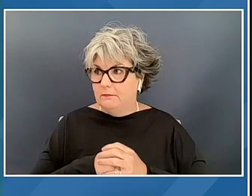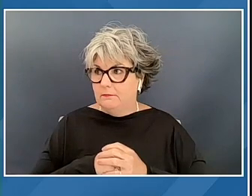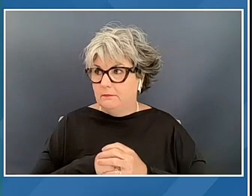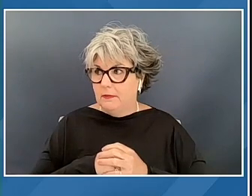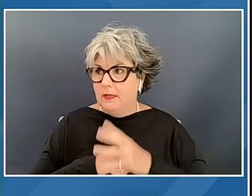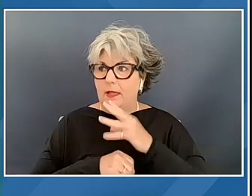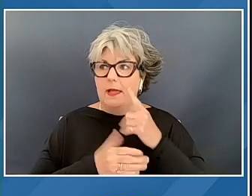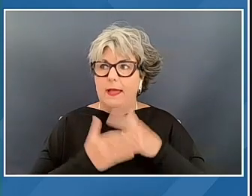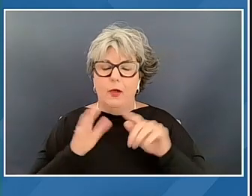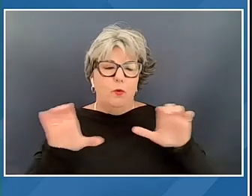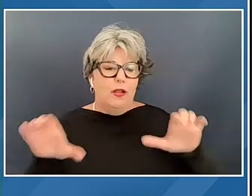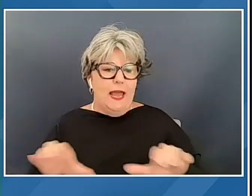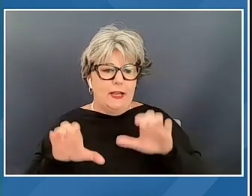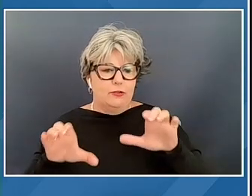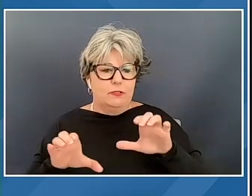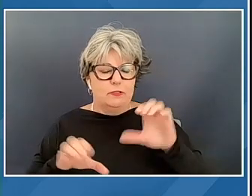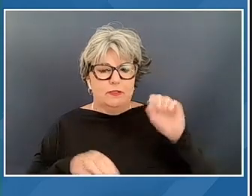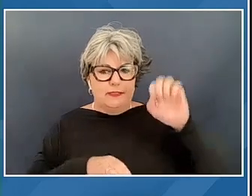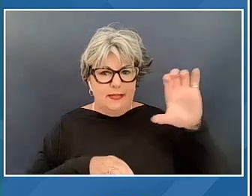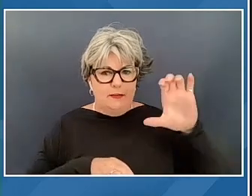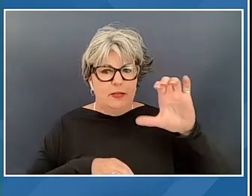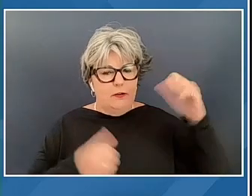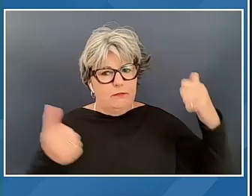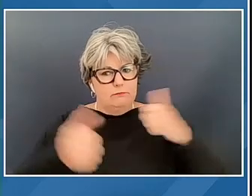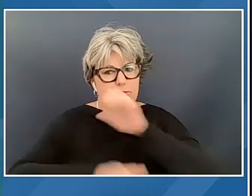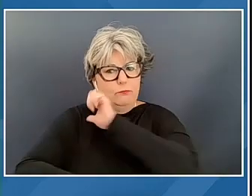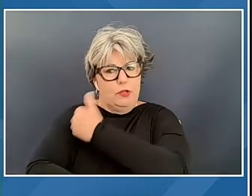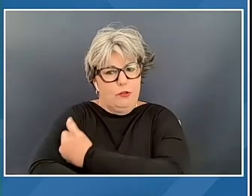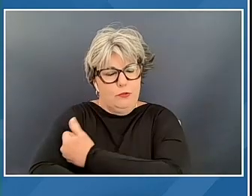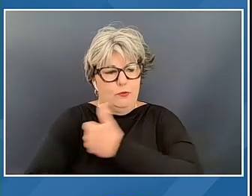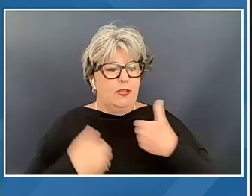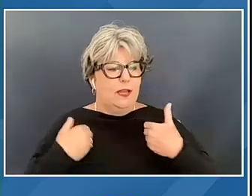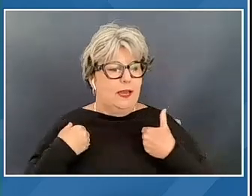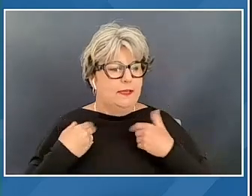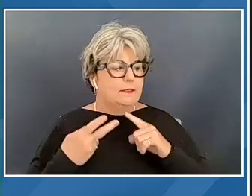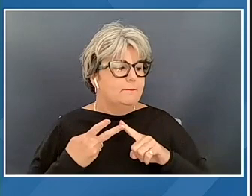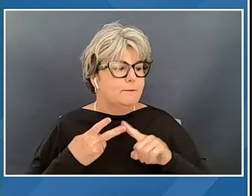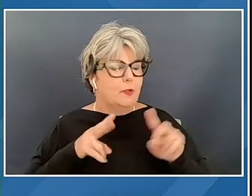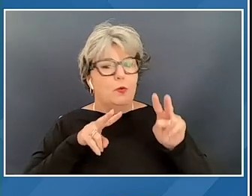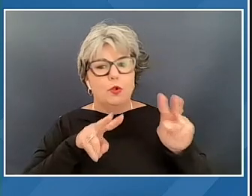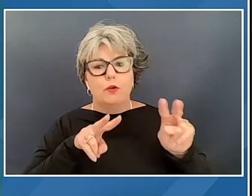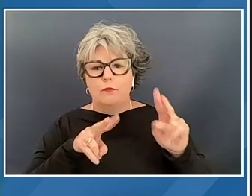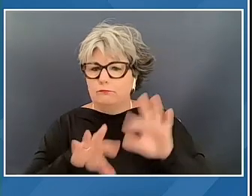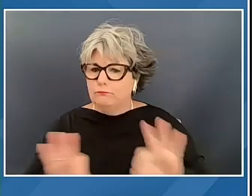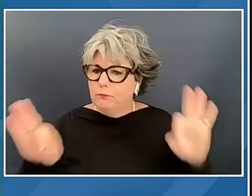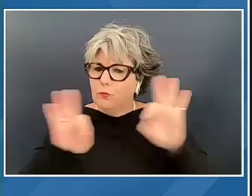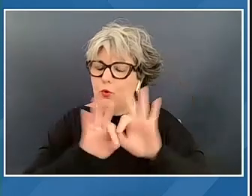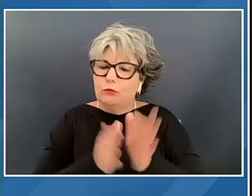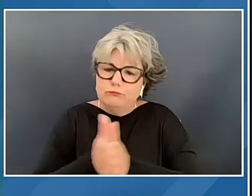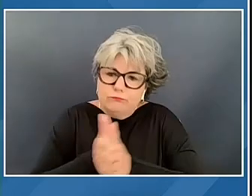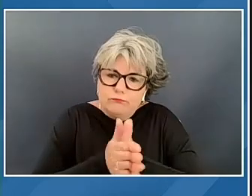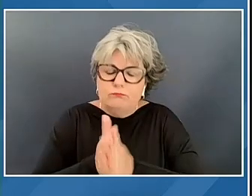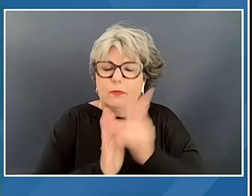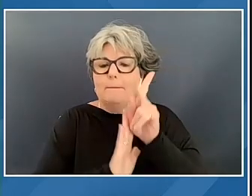would be within the Secretary's authority. We're looking forward to a meaningful and robust policy conversation.